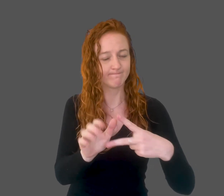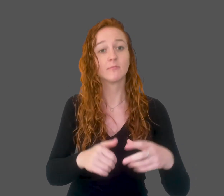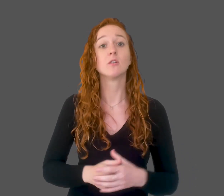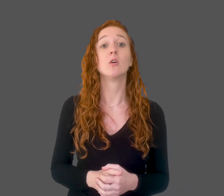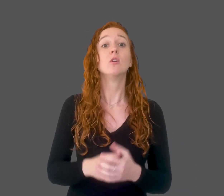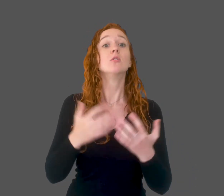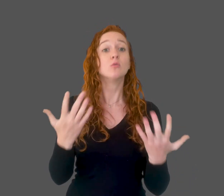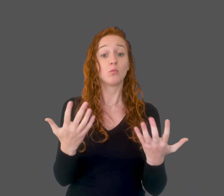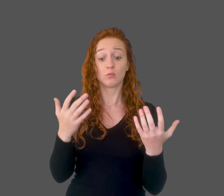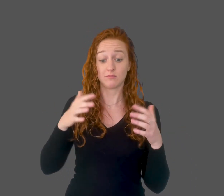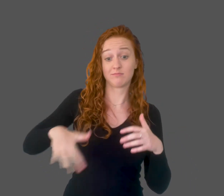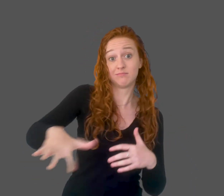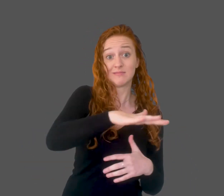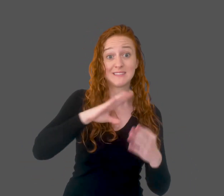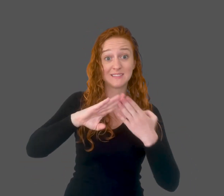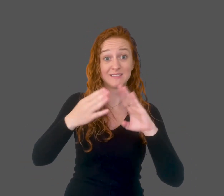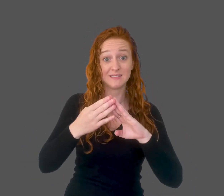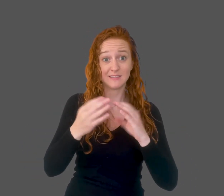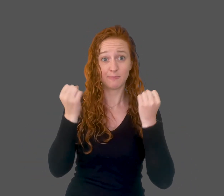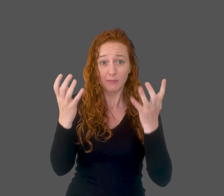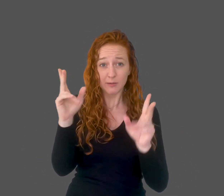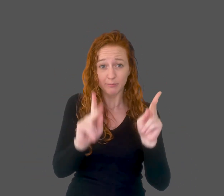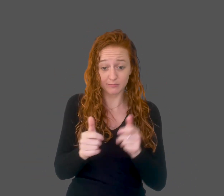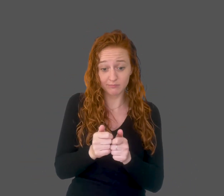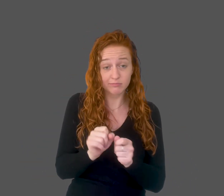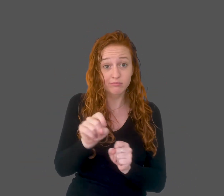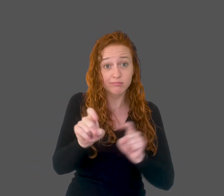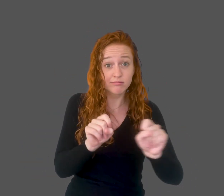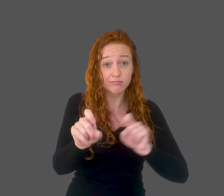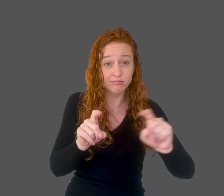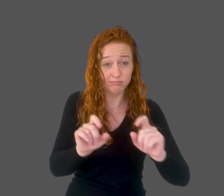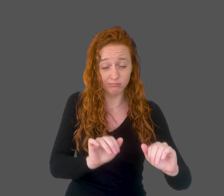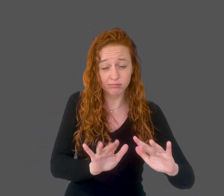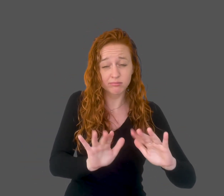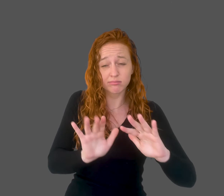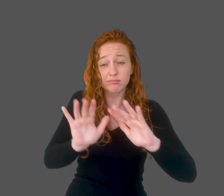As people all across cities and towns send messages to others,